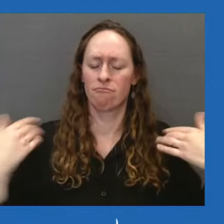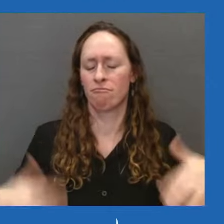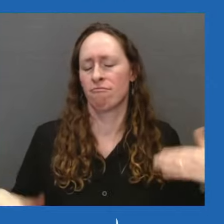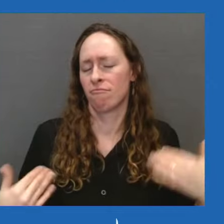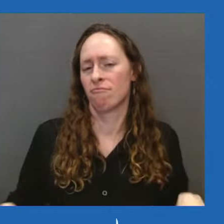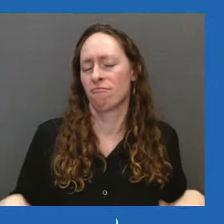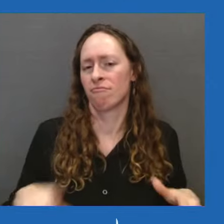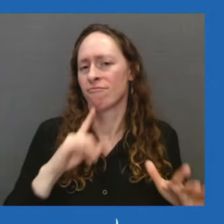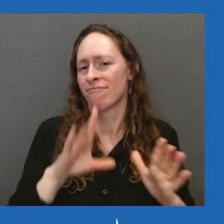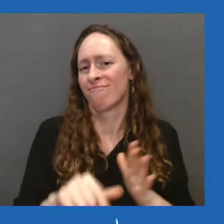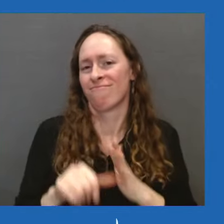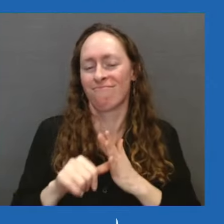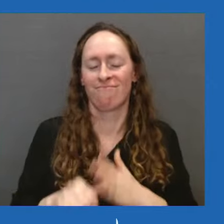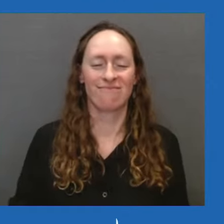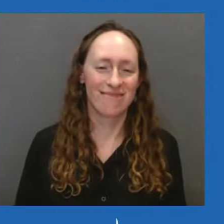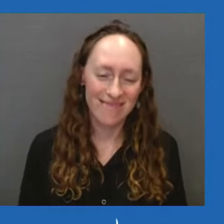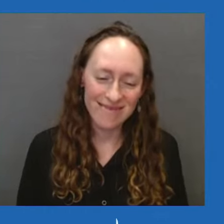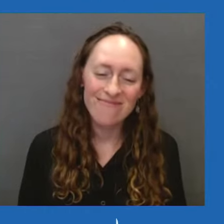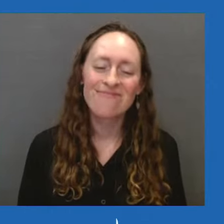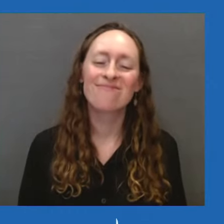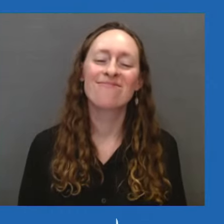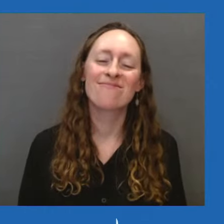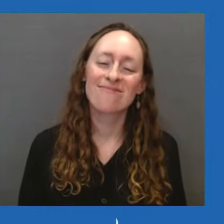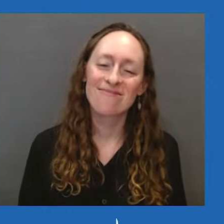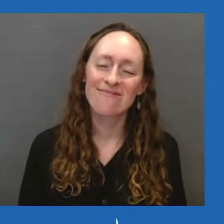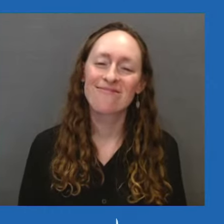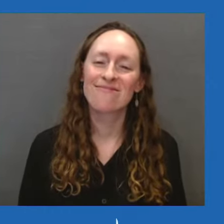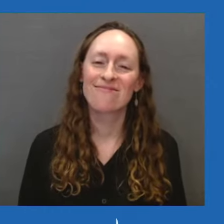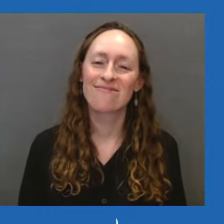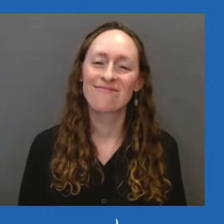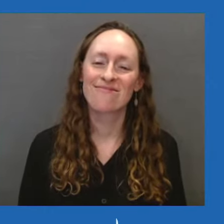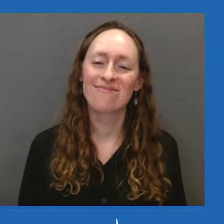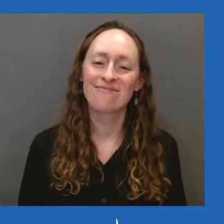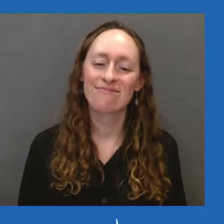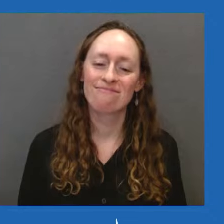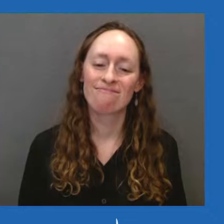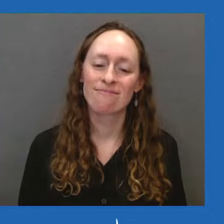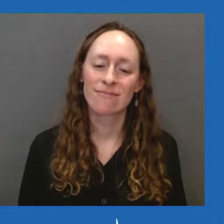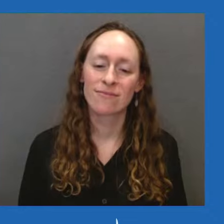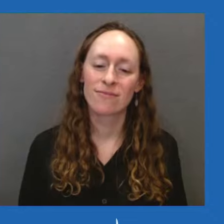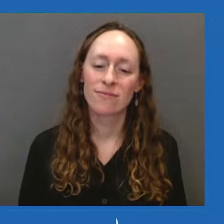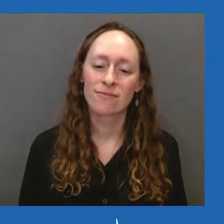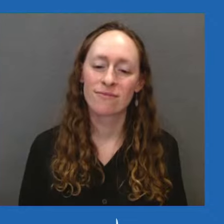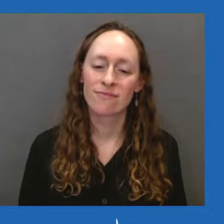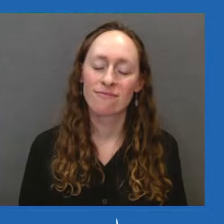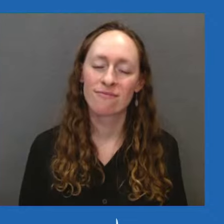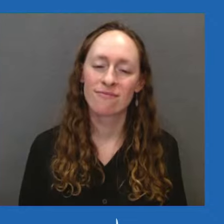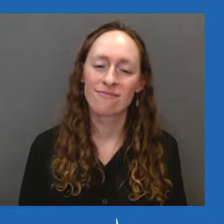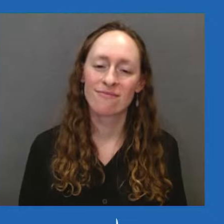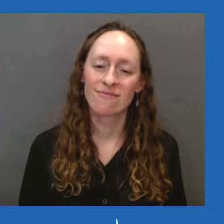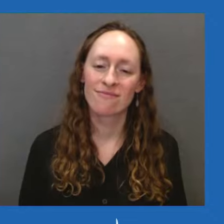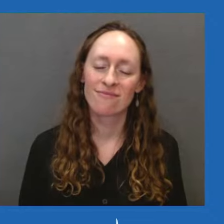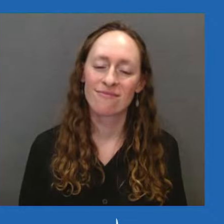I would also like to thank the President for his diligence in getting this law passed